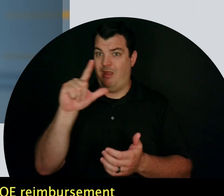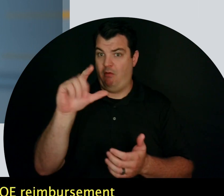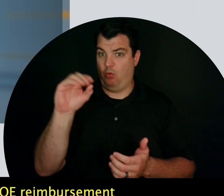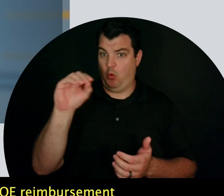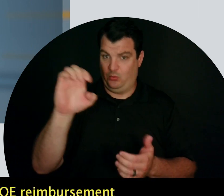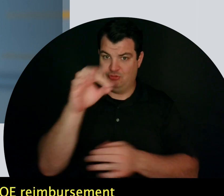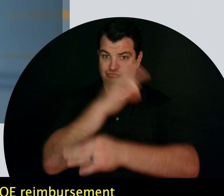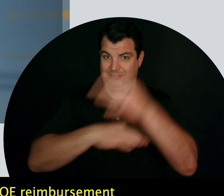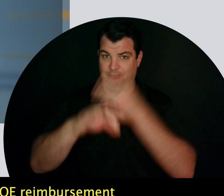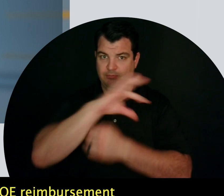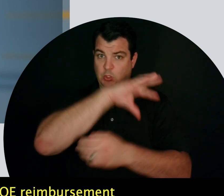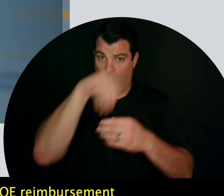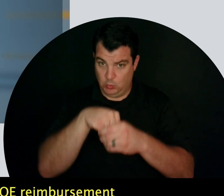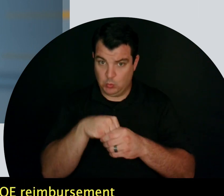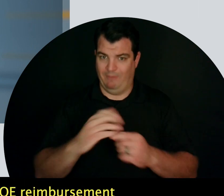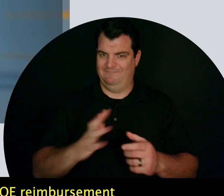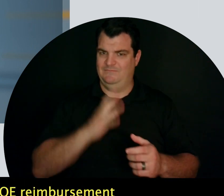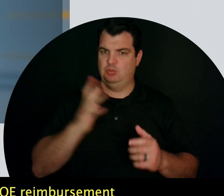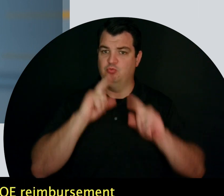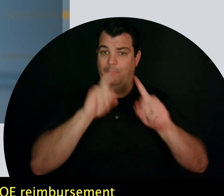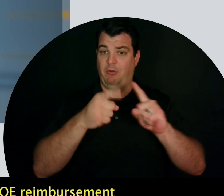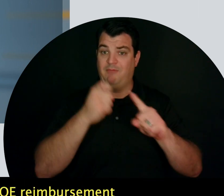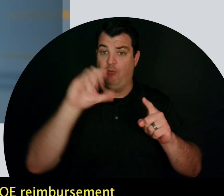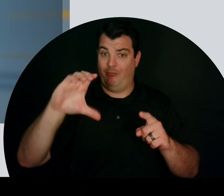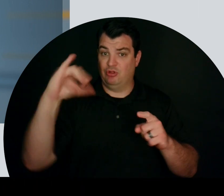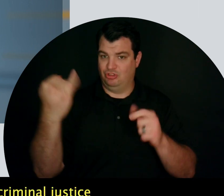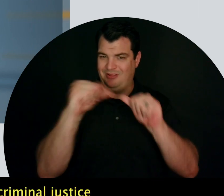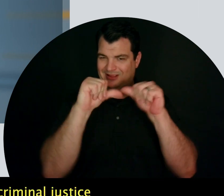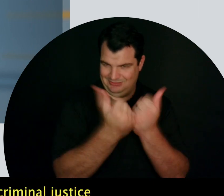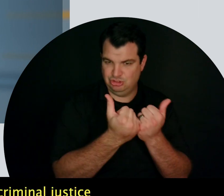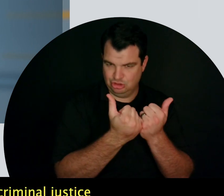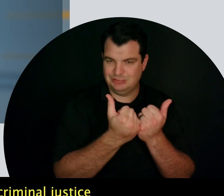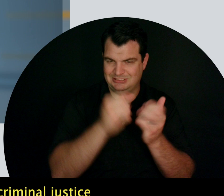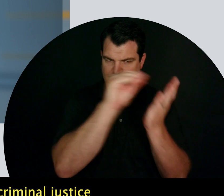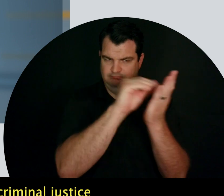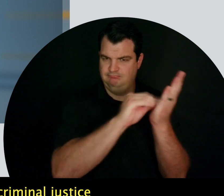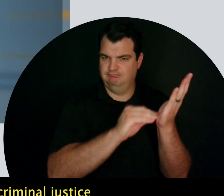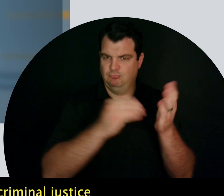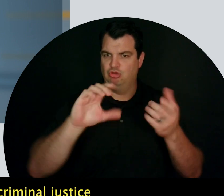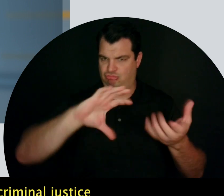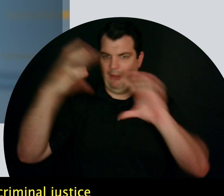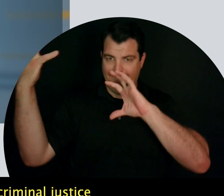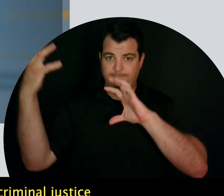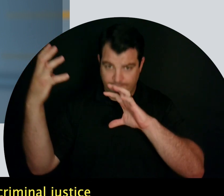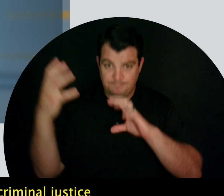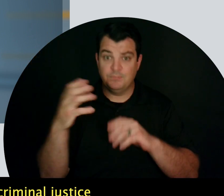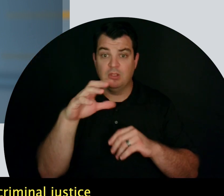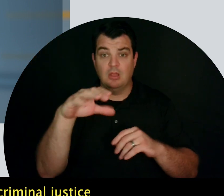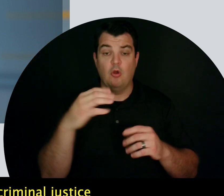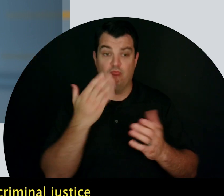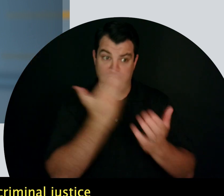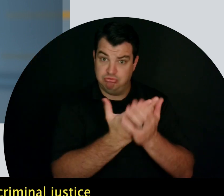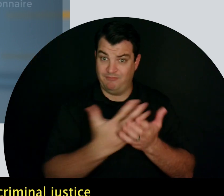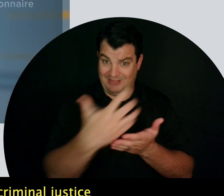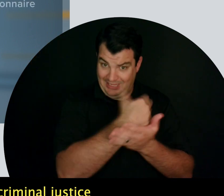The documents needed for LOE reimbursement include an official report from a criminal justice agency documenting the crime,